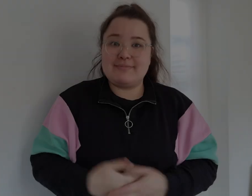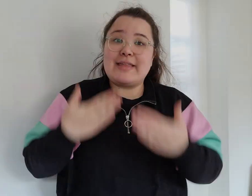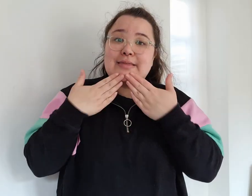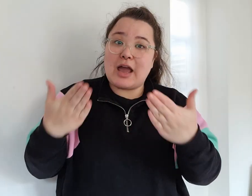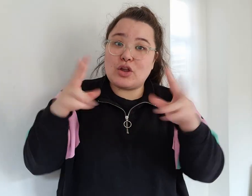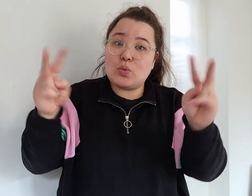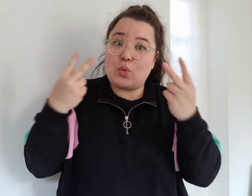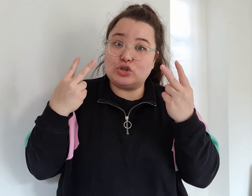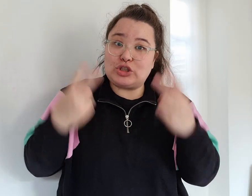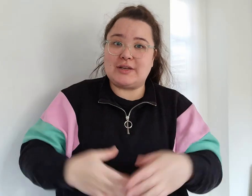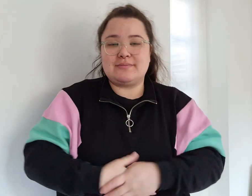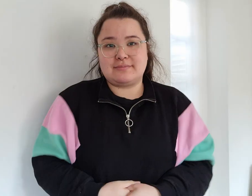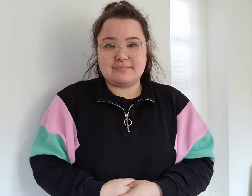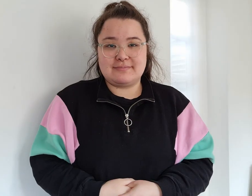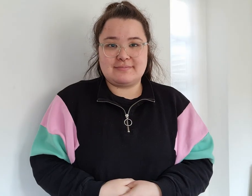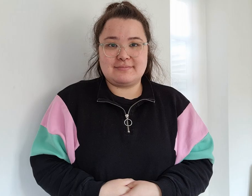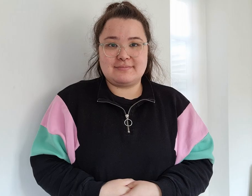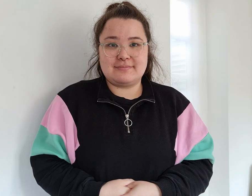Thank you for watching.